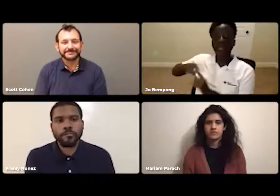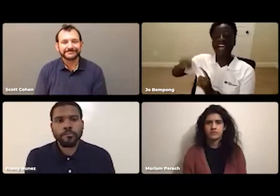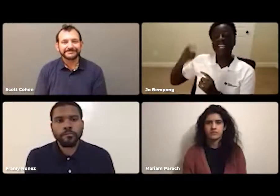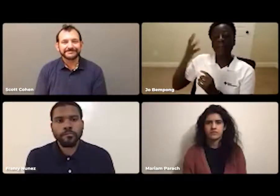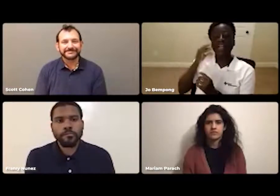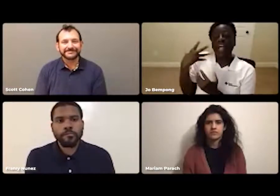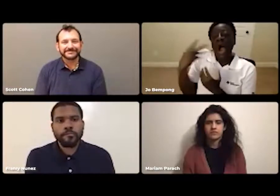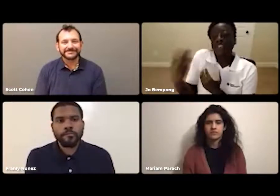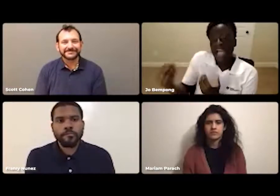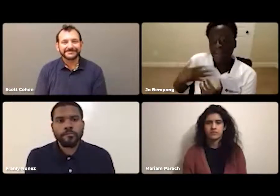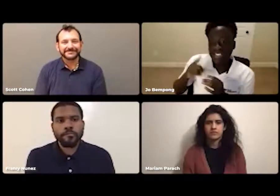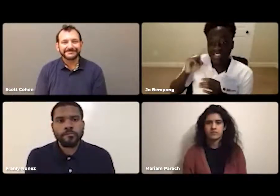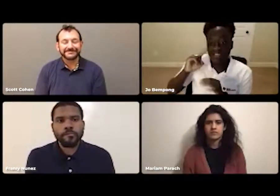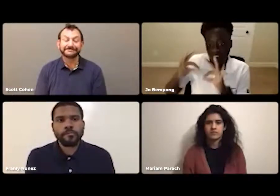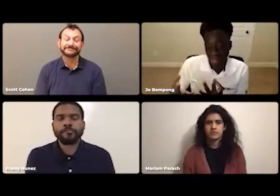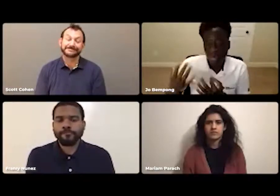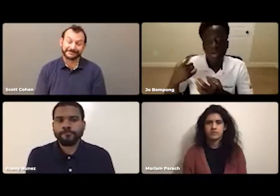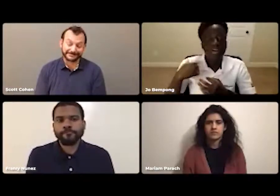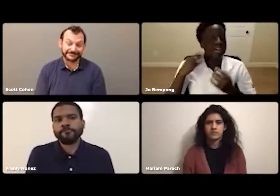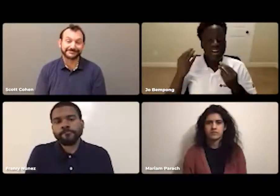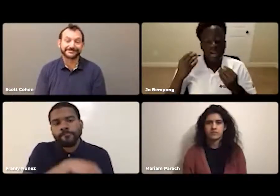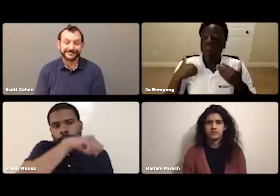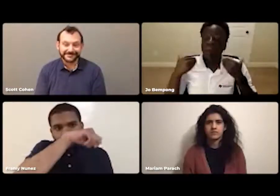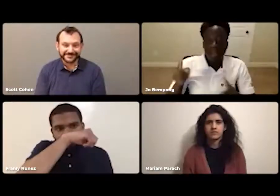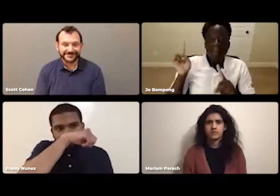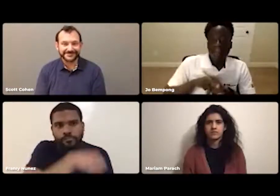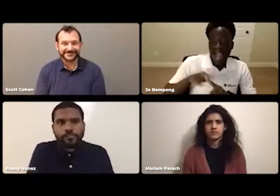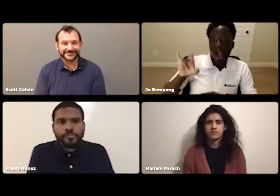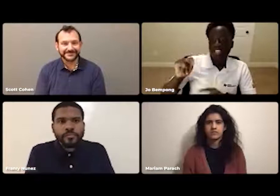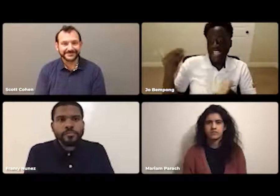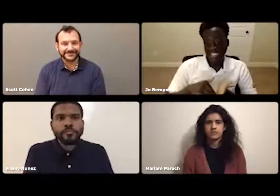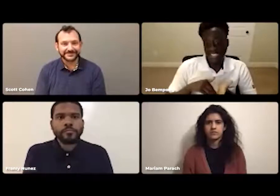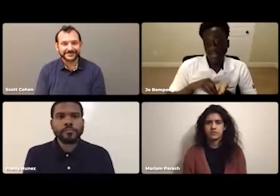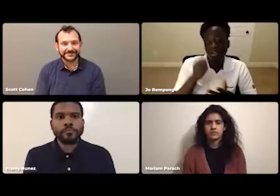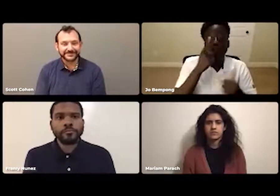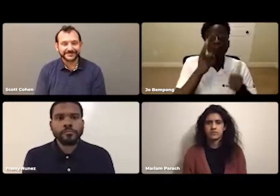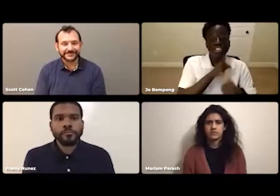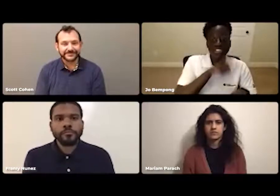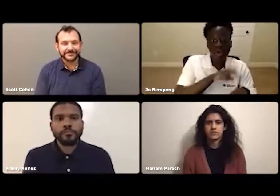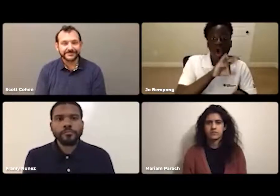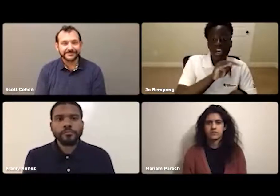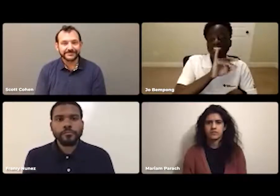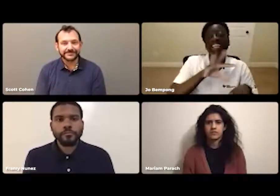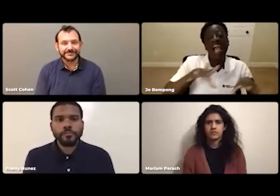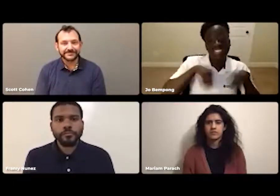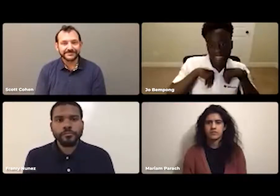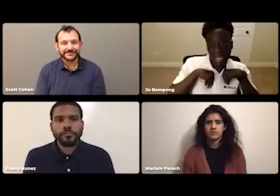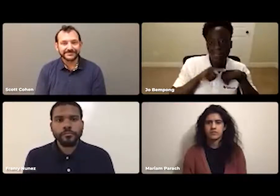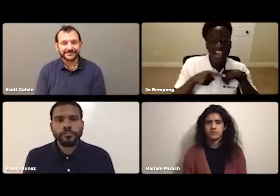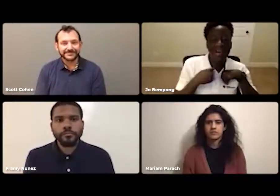Deaf people really value hands-on experience. So I applied again to RIT.